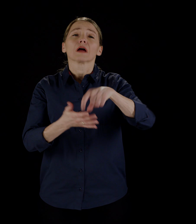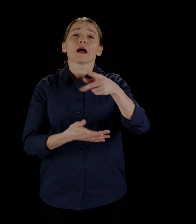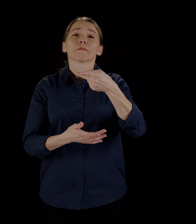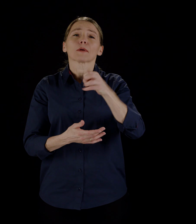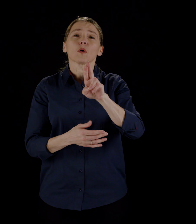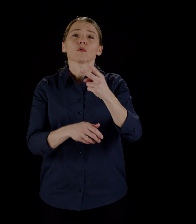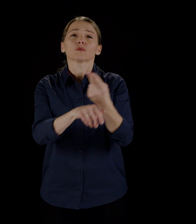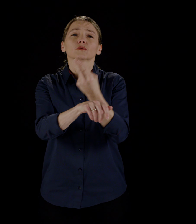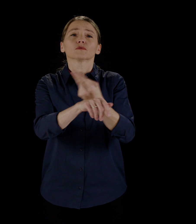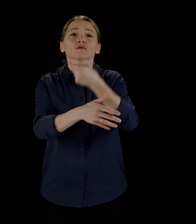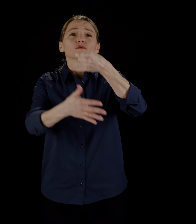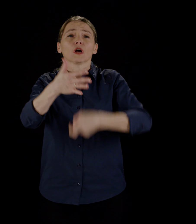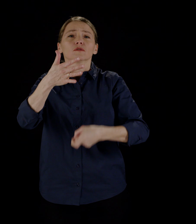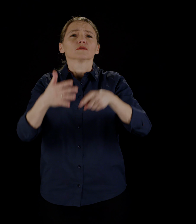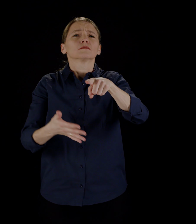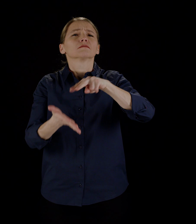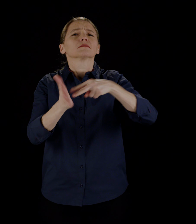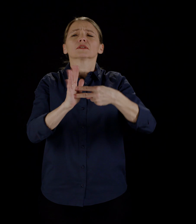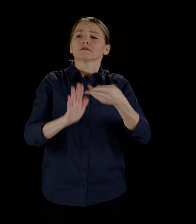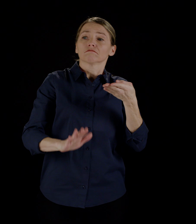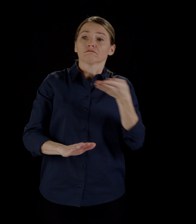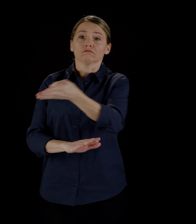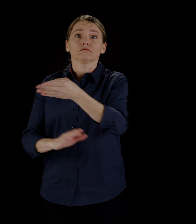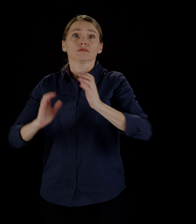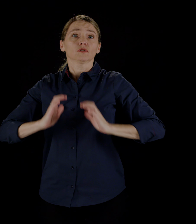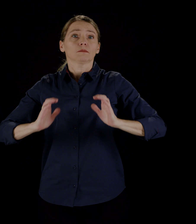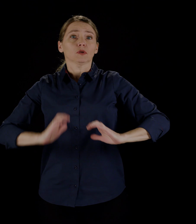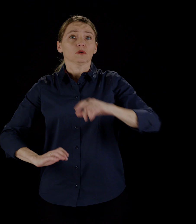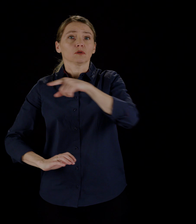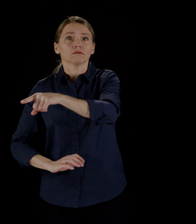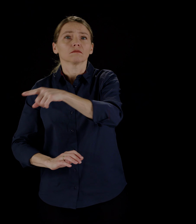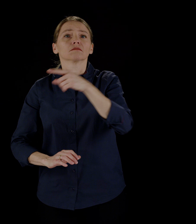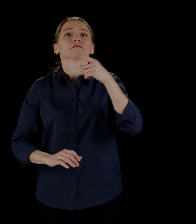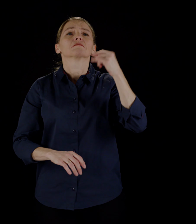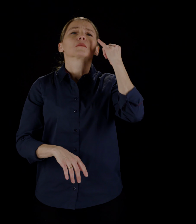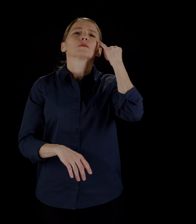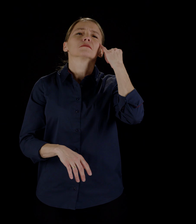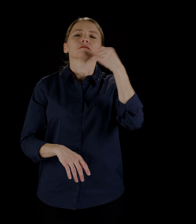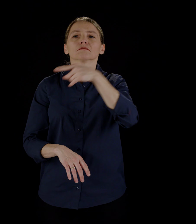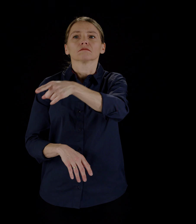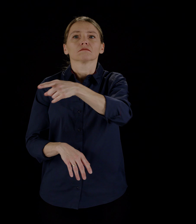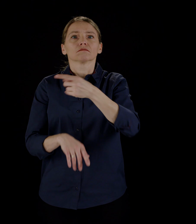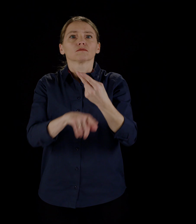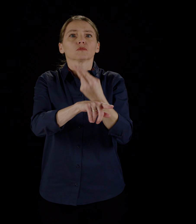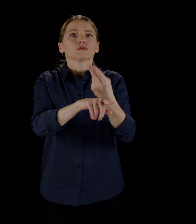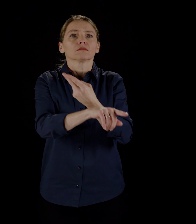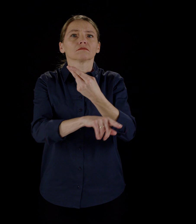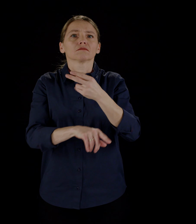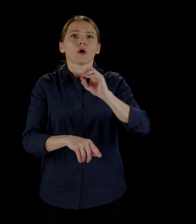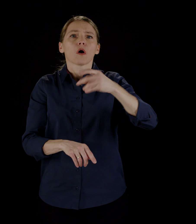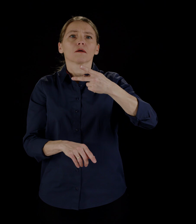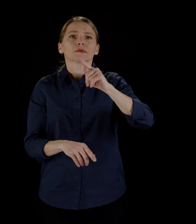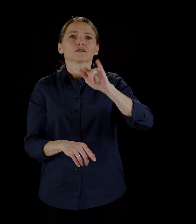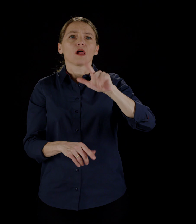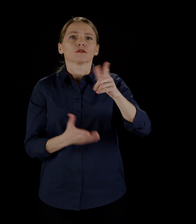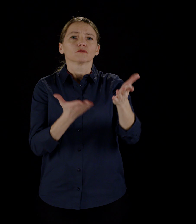A Pay-per-use Charge is billed to a customer when they use optional services that are not included in their plan.